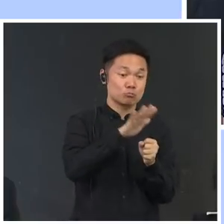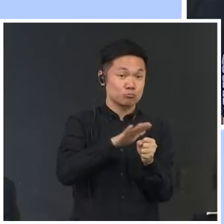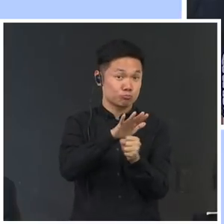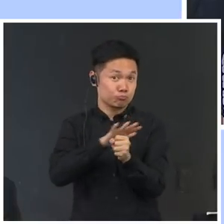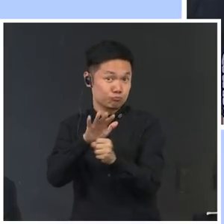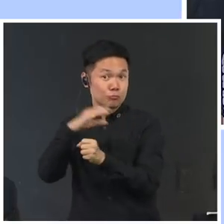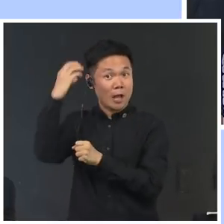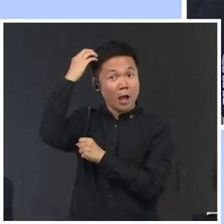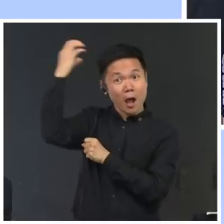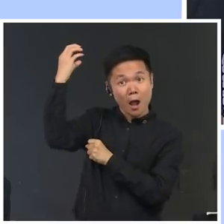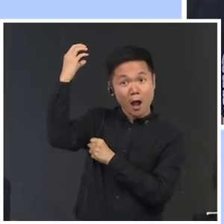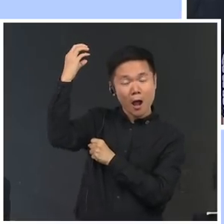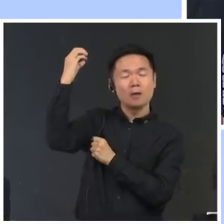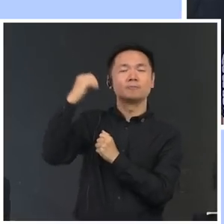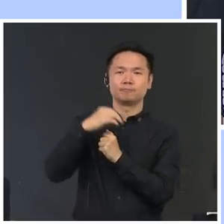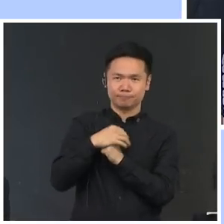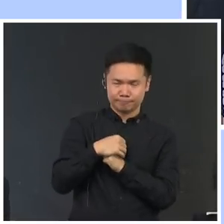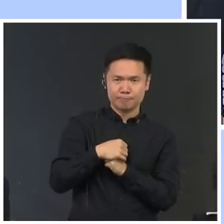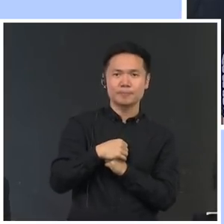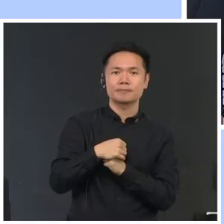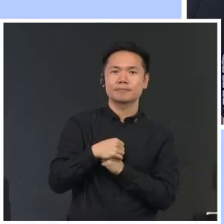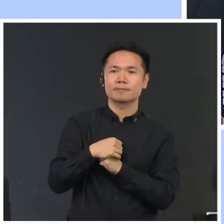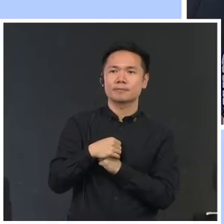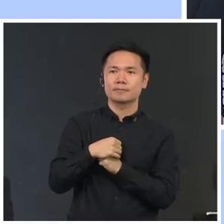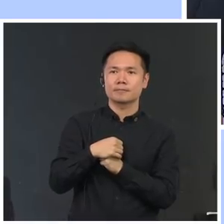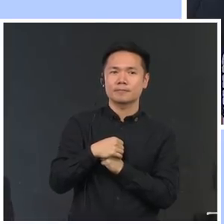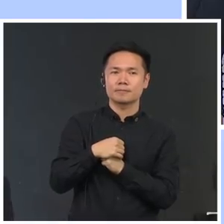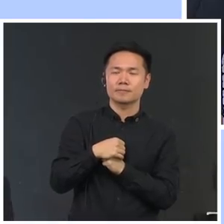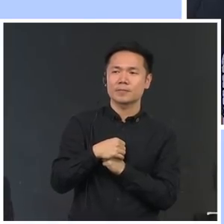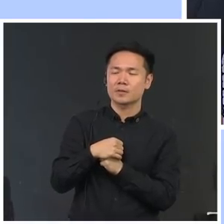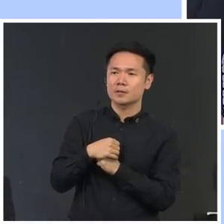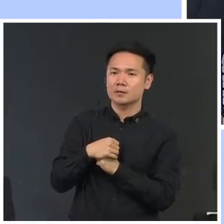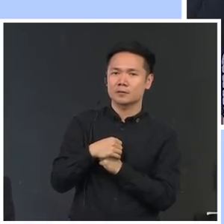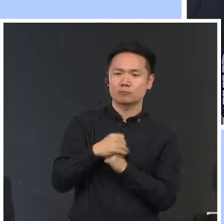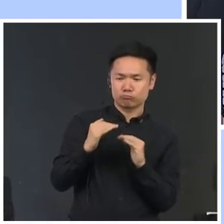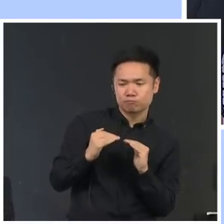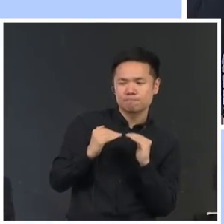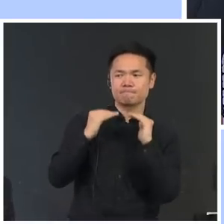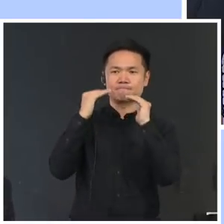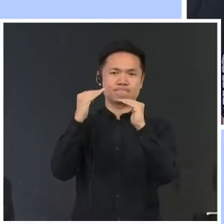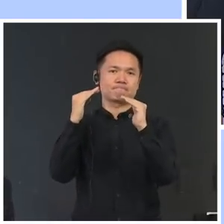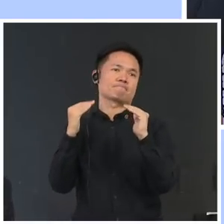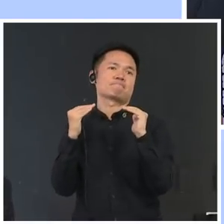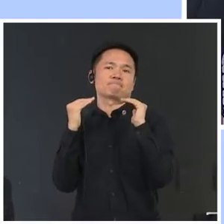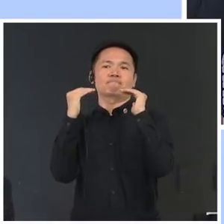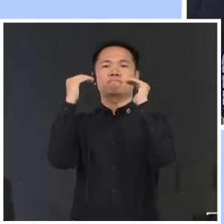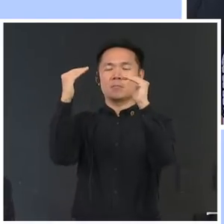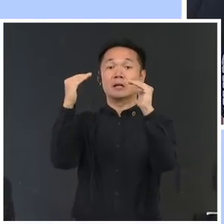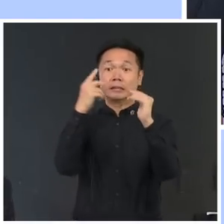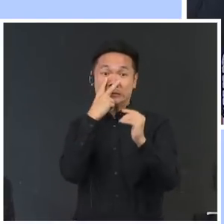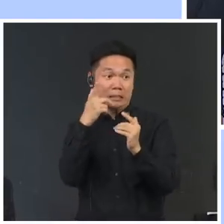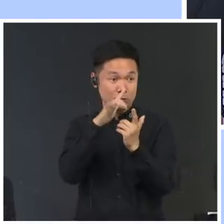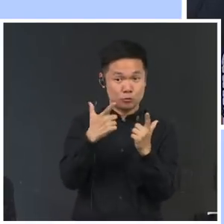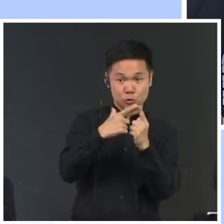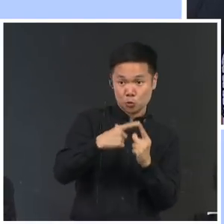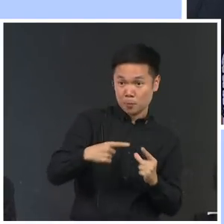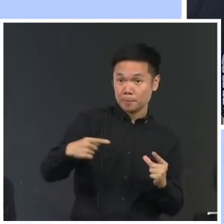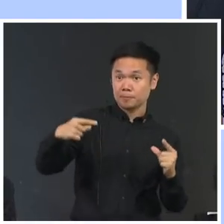it says that sign language should be embraced and legislation at 100% should be accomplished, again this was a milestone.